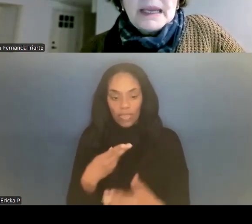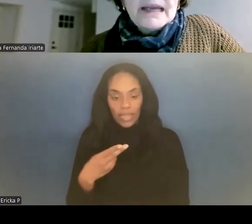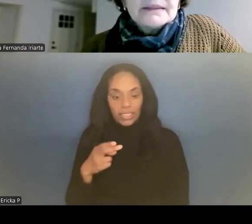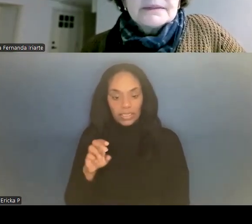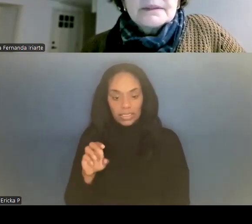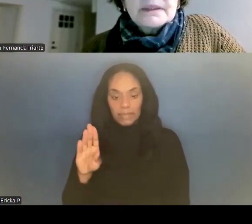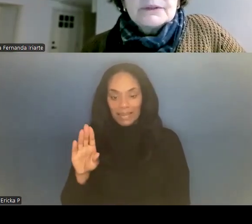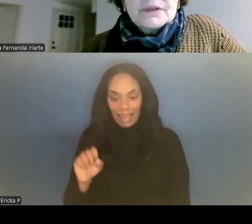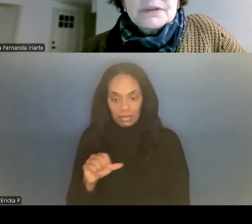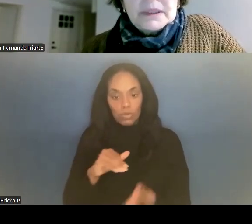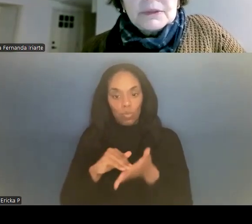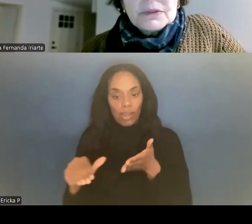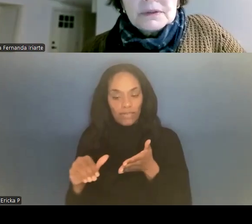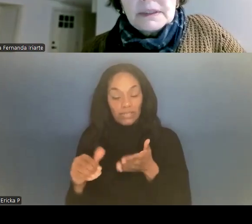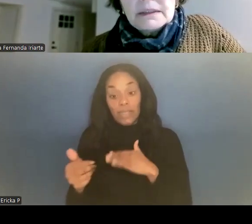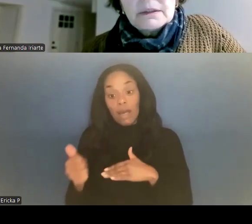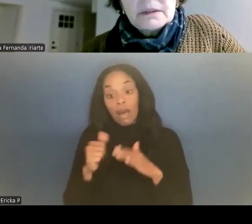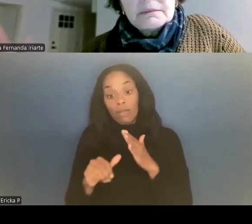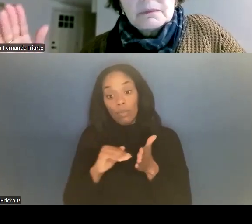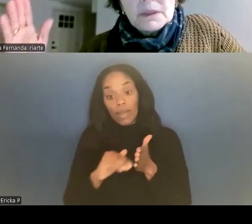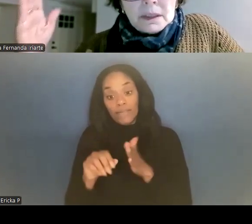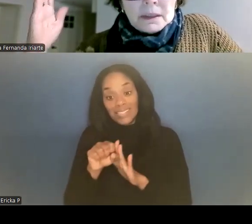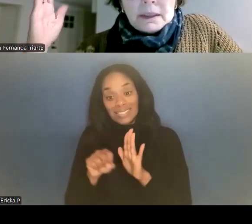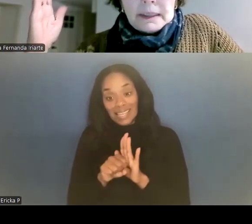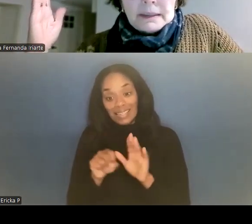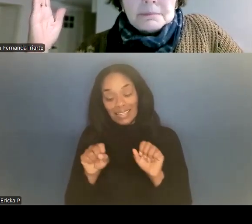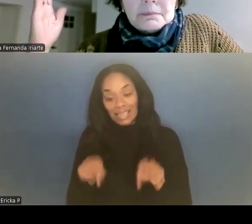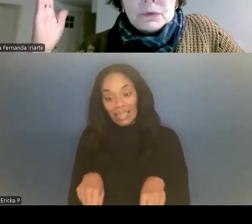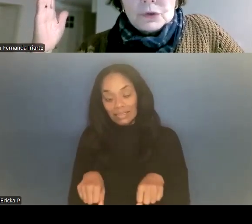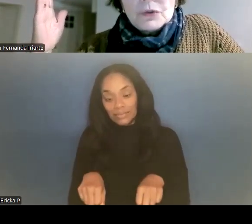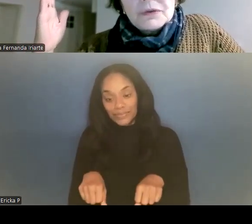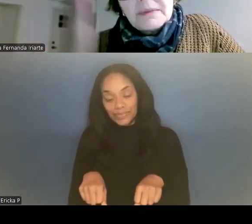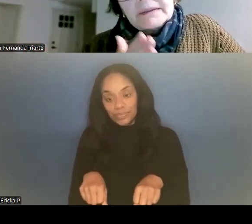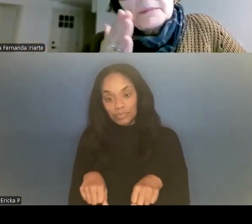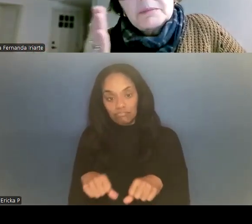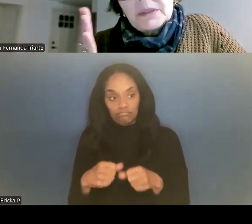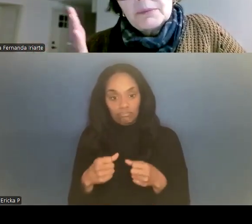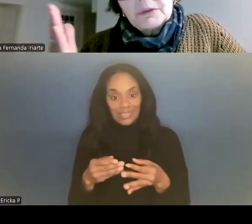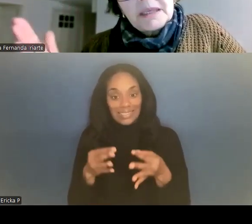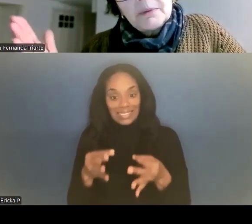and under these waivers, the state can choose the maximum number of people